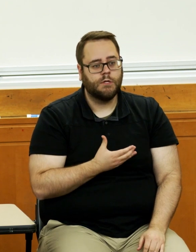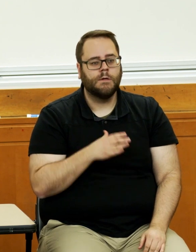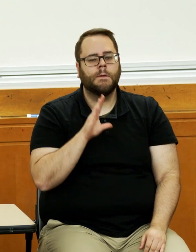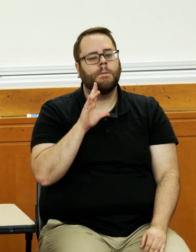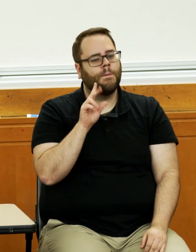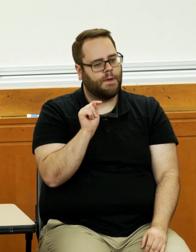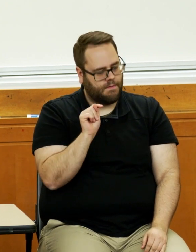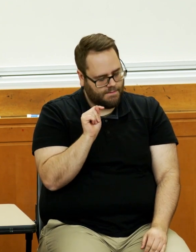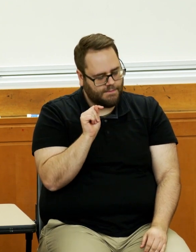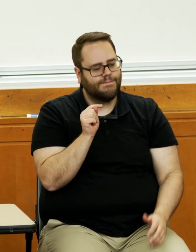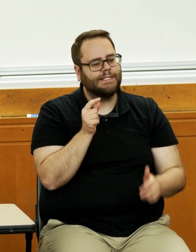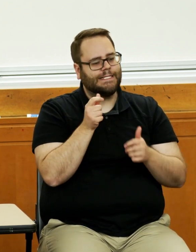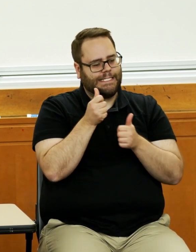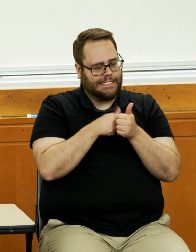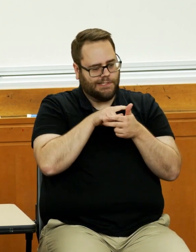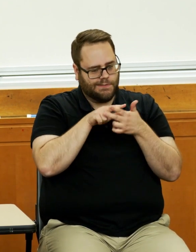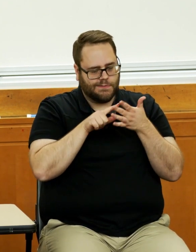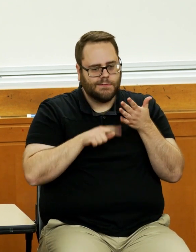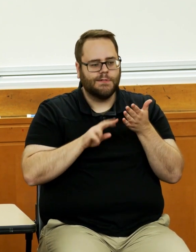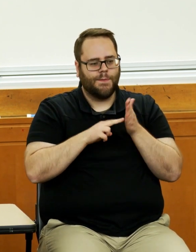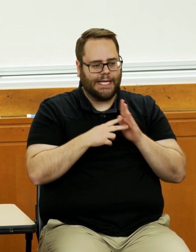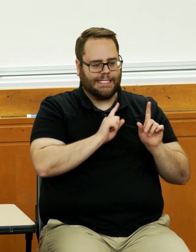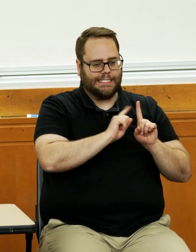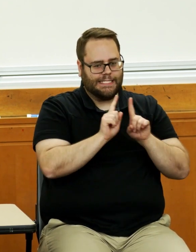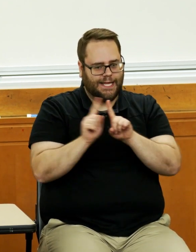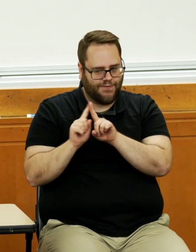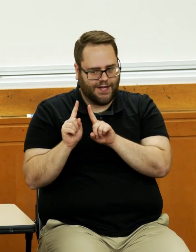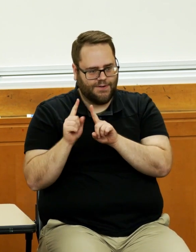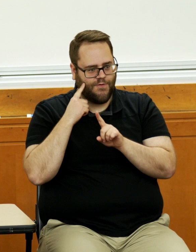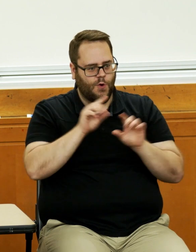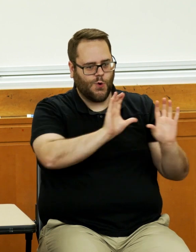each of those characteristics means different things to different groups and different contexts.